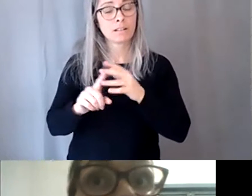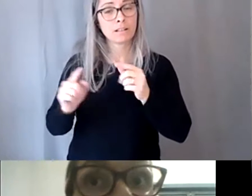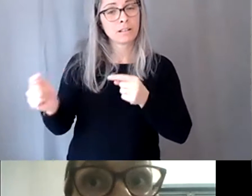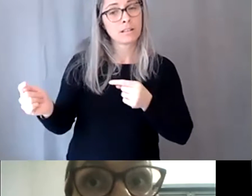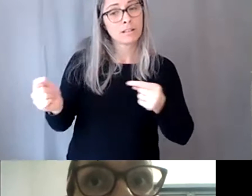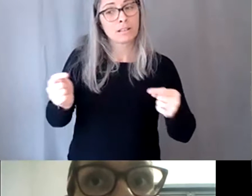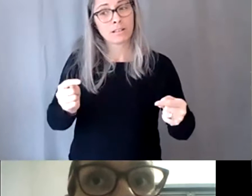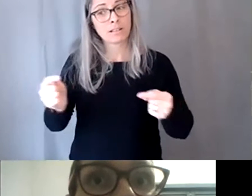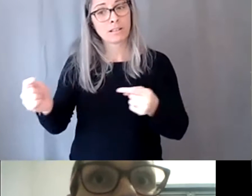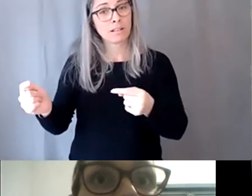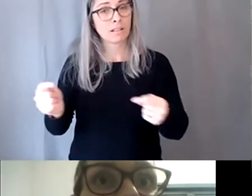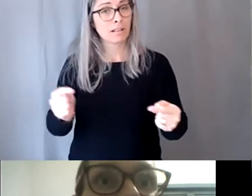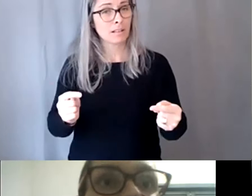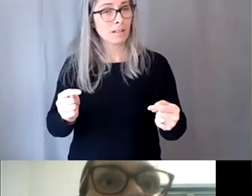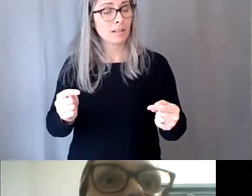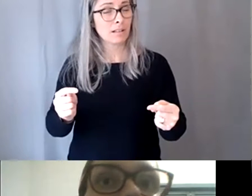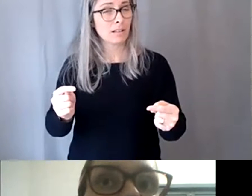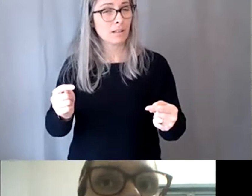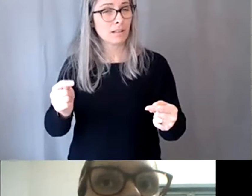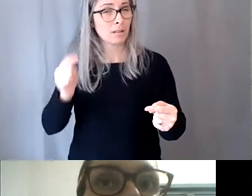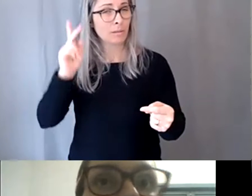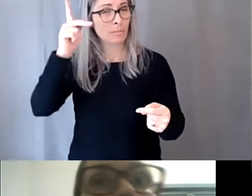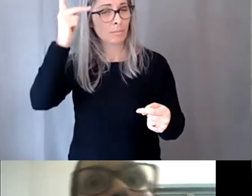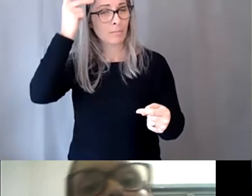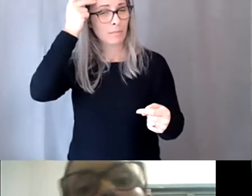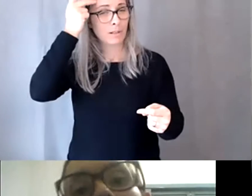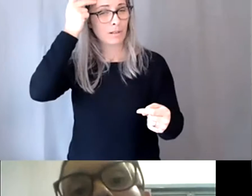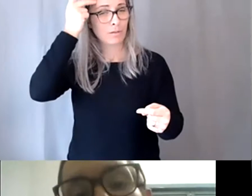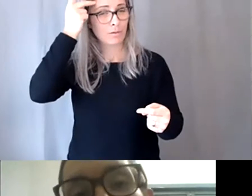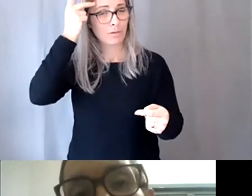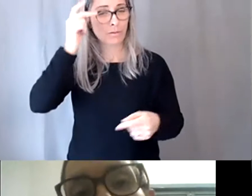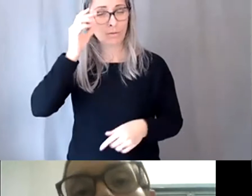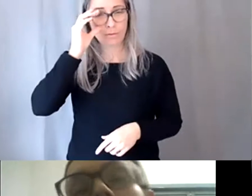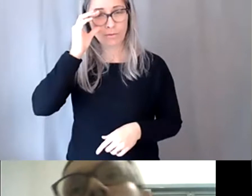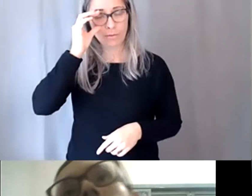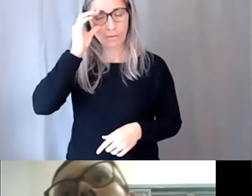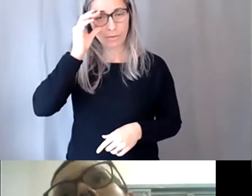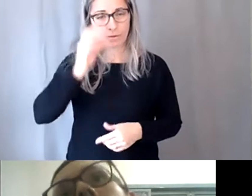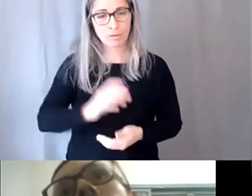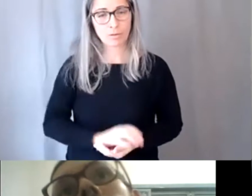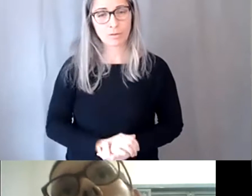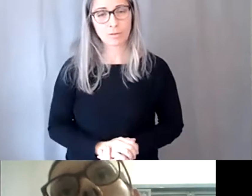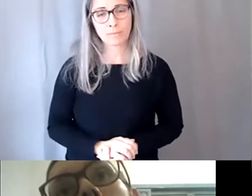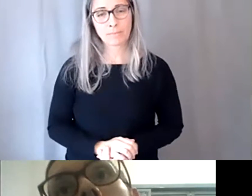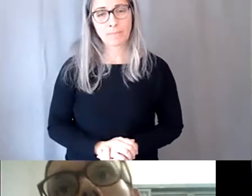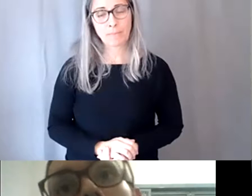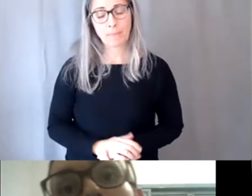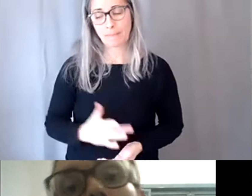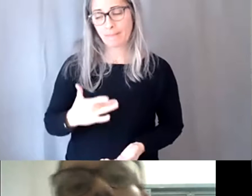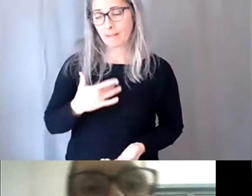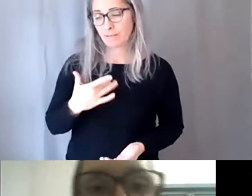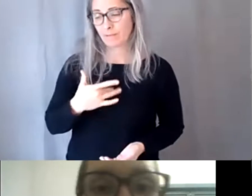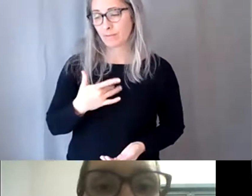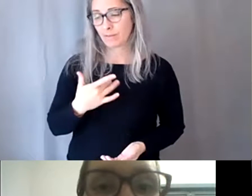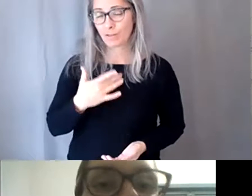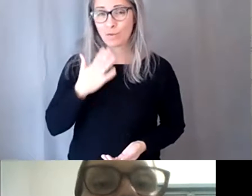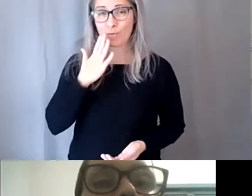it will generate more conflicts because